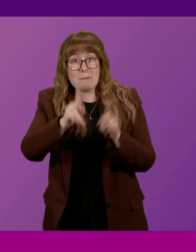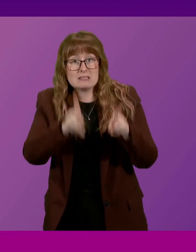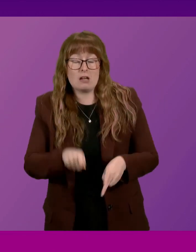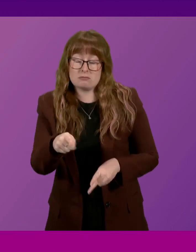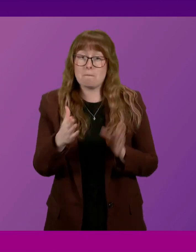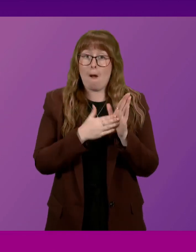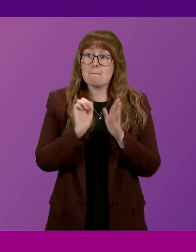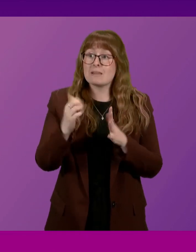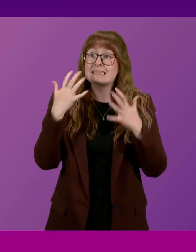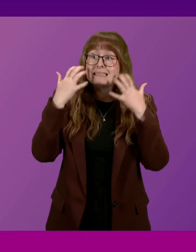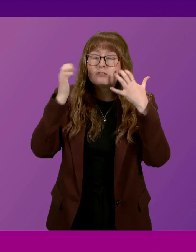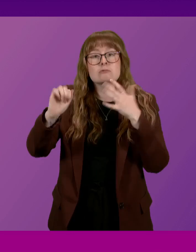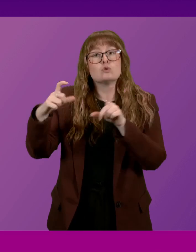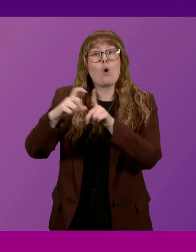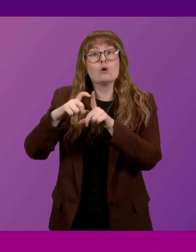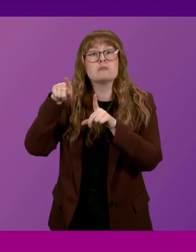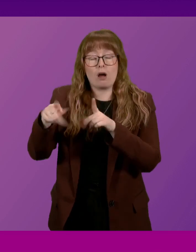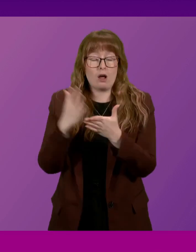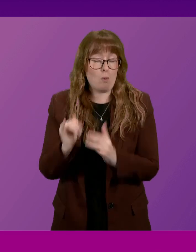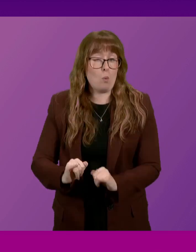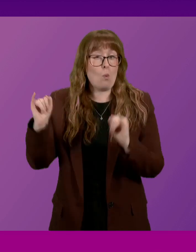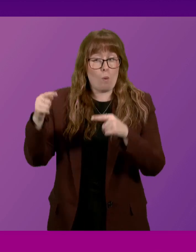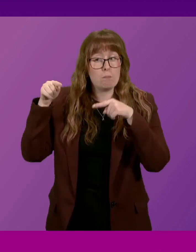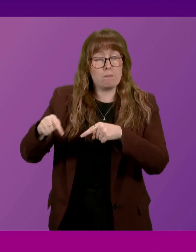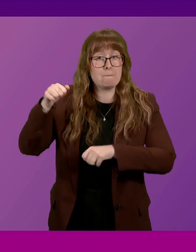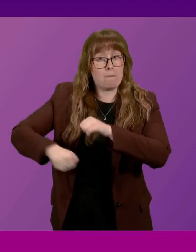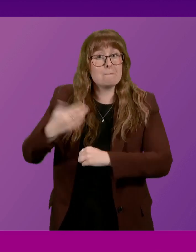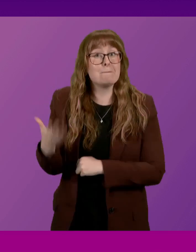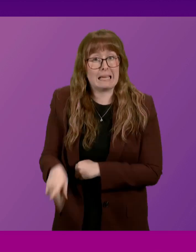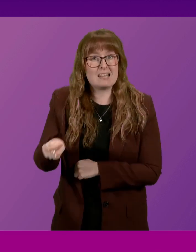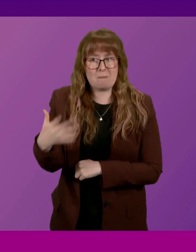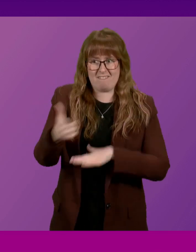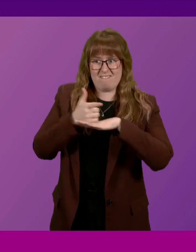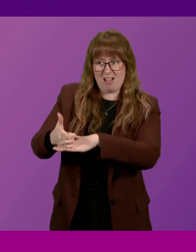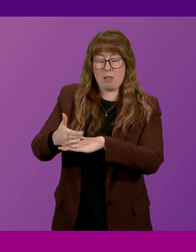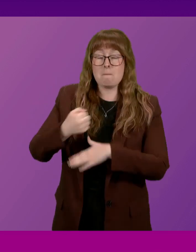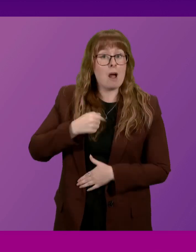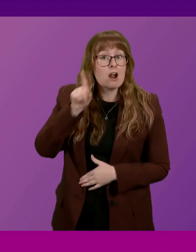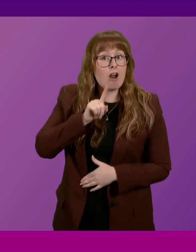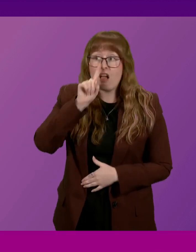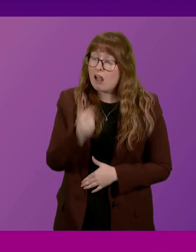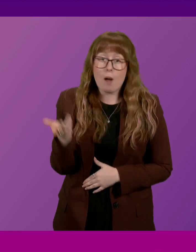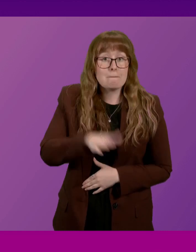whose teenage daughter was subjected to a horrific assault, which was filmed, said: “My girl cannot return to school or leave home. She